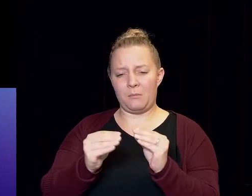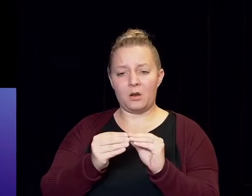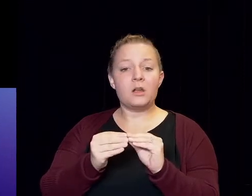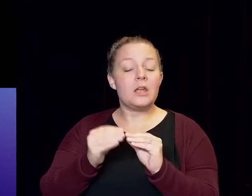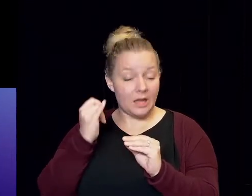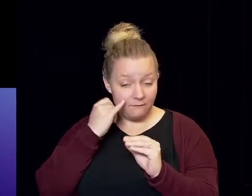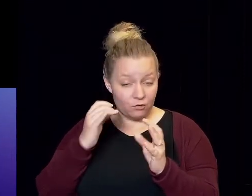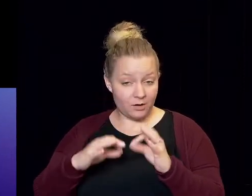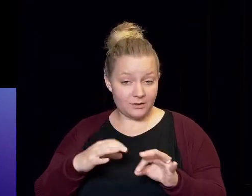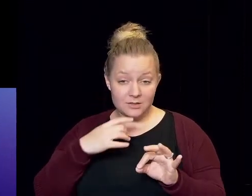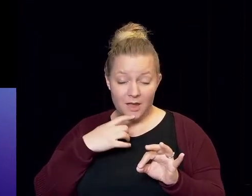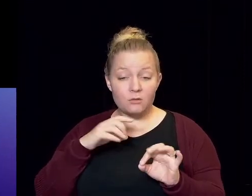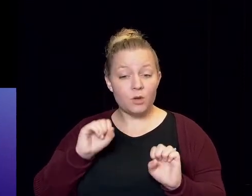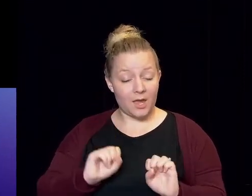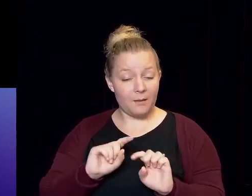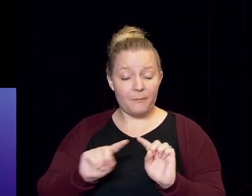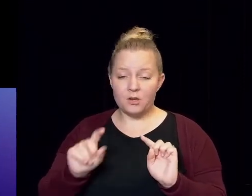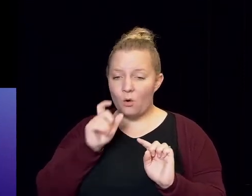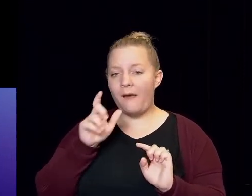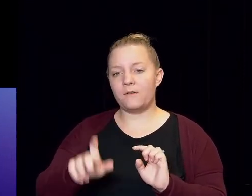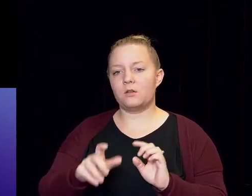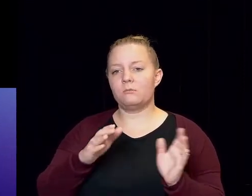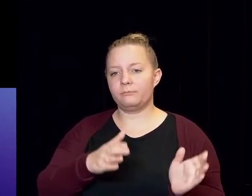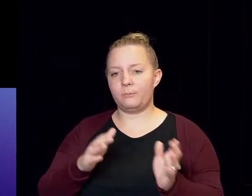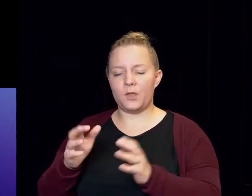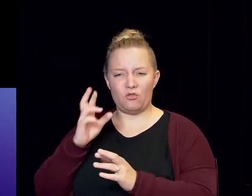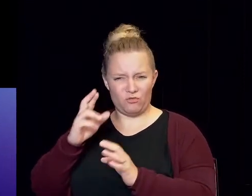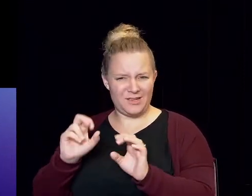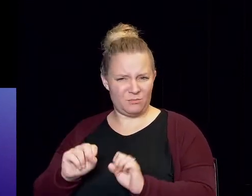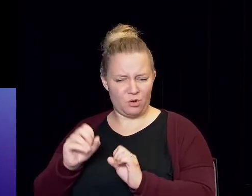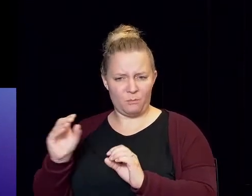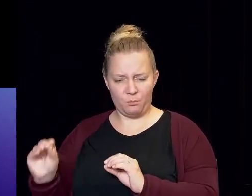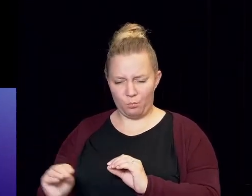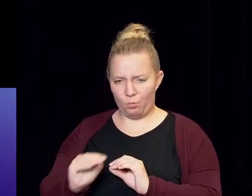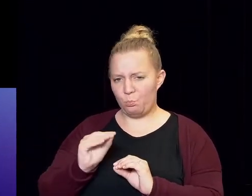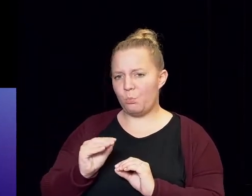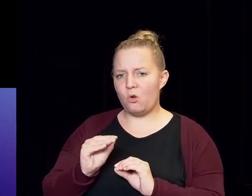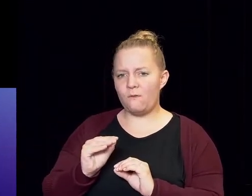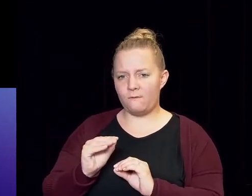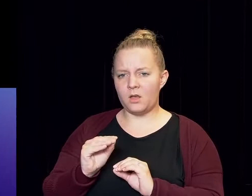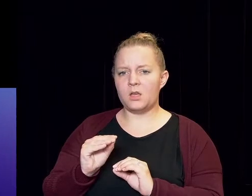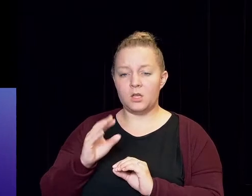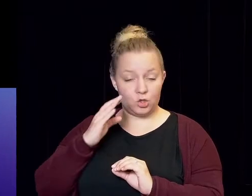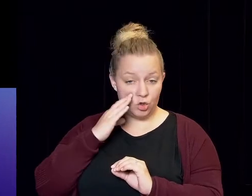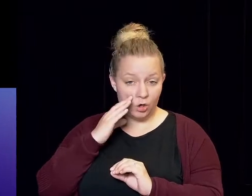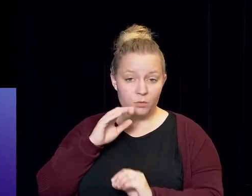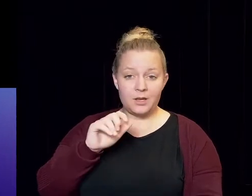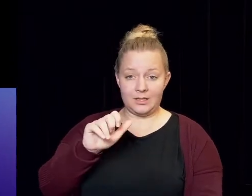Again, let's check if it's reasonable. If I move my decimal one spot over, I know 10%